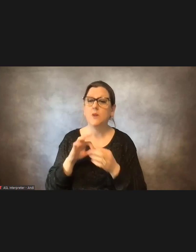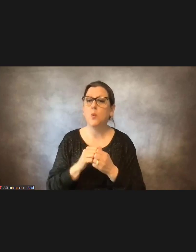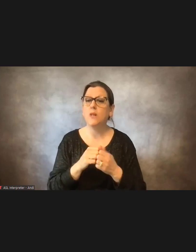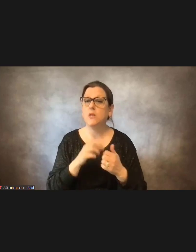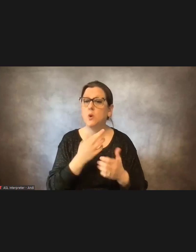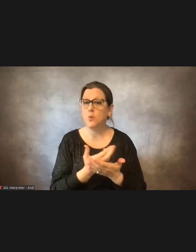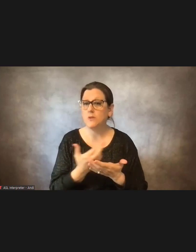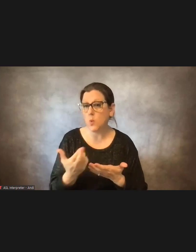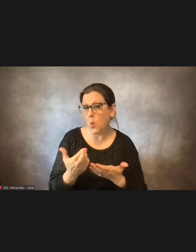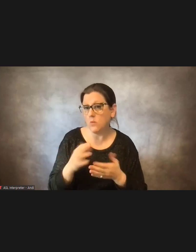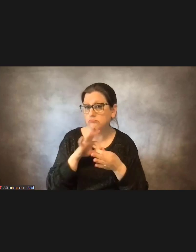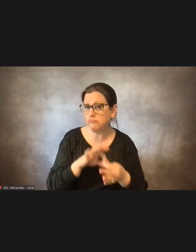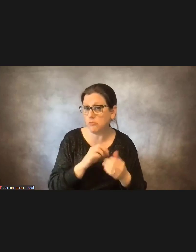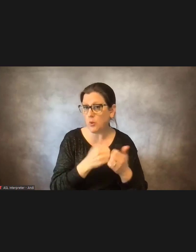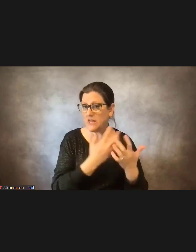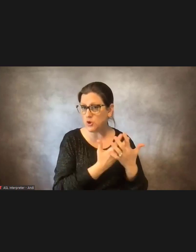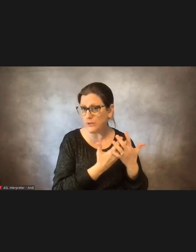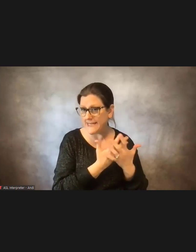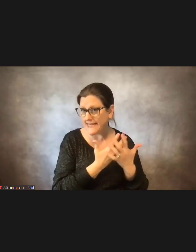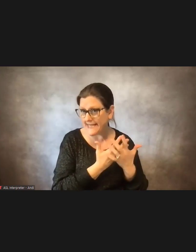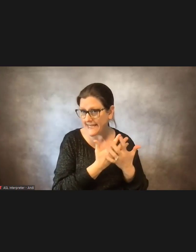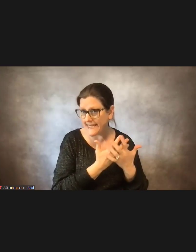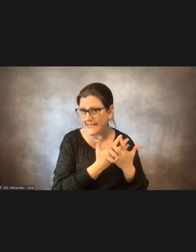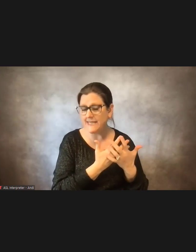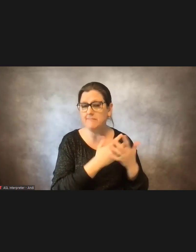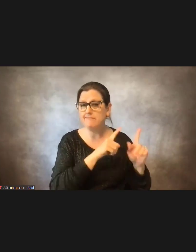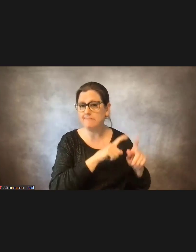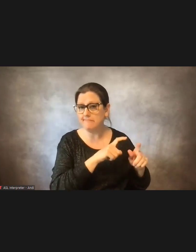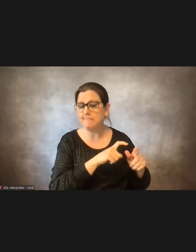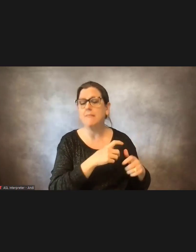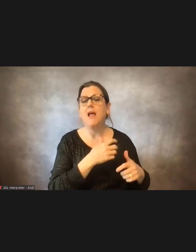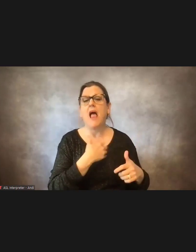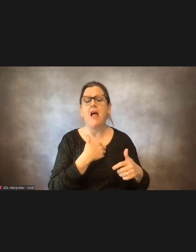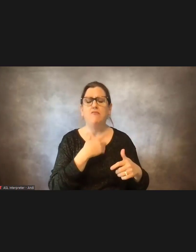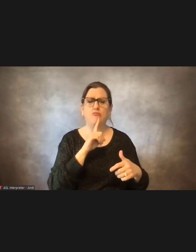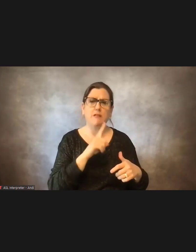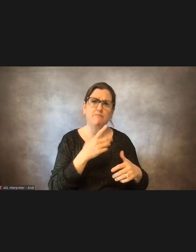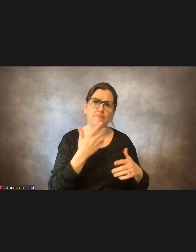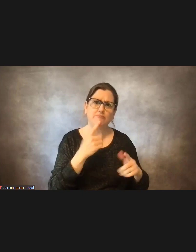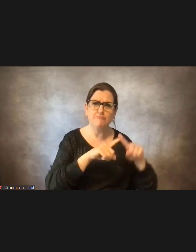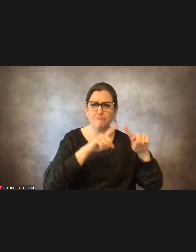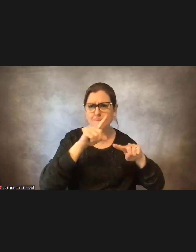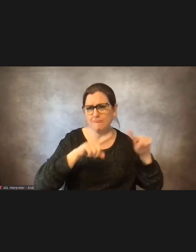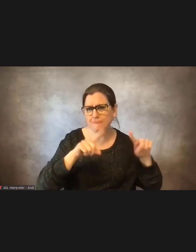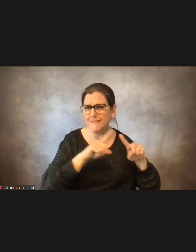and these are all sorts of good resources to help you prepare for